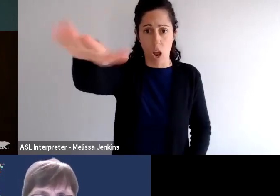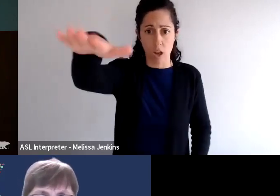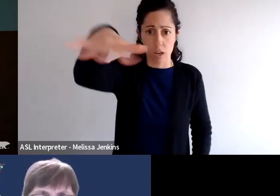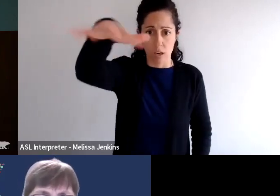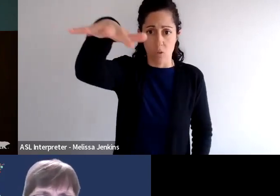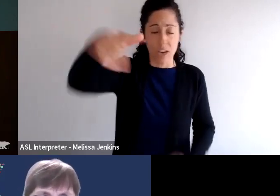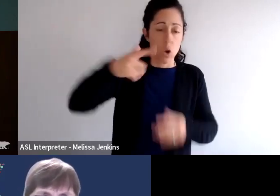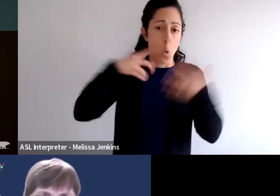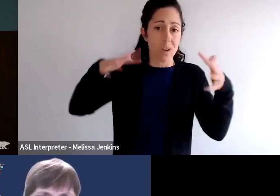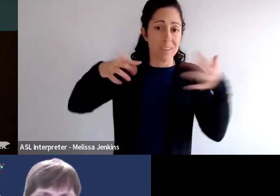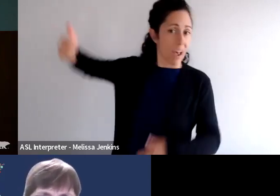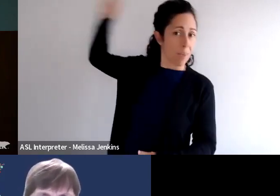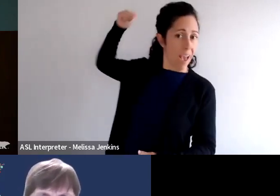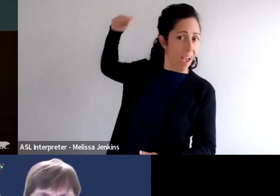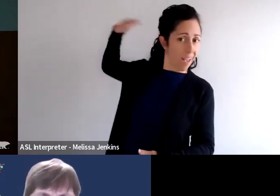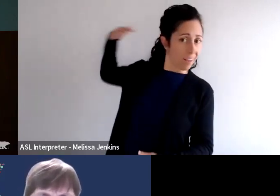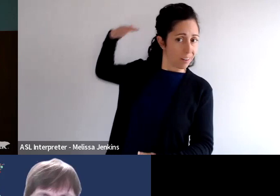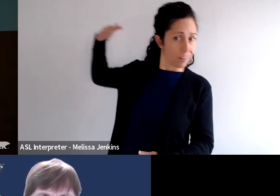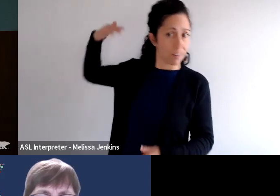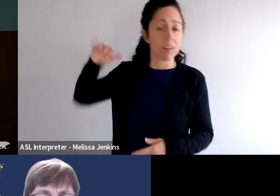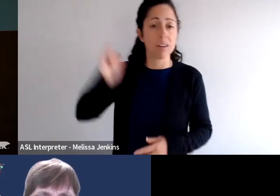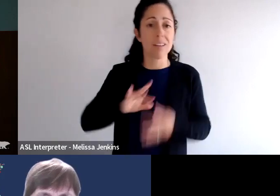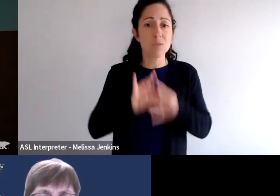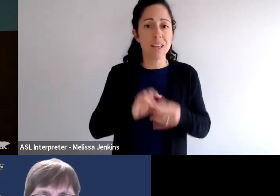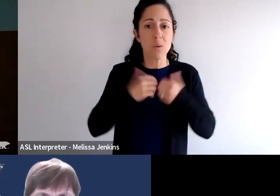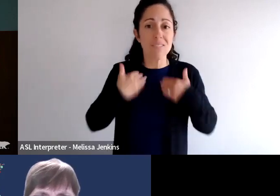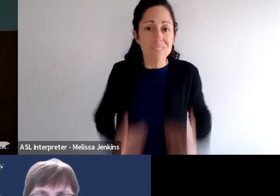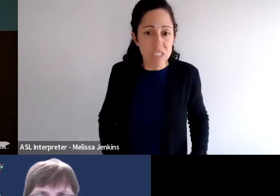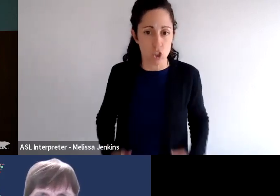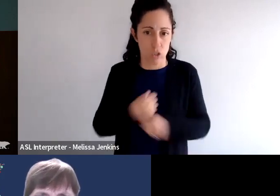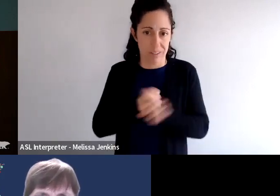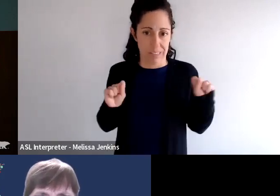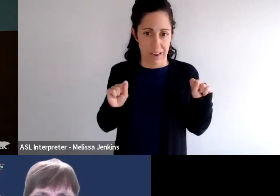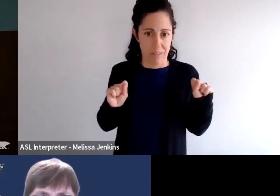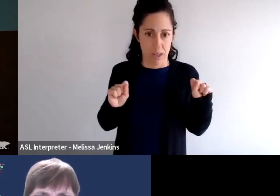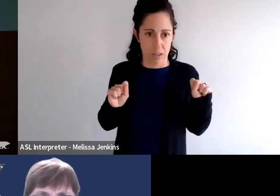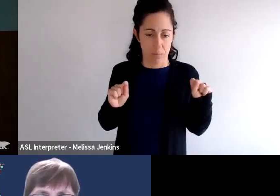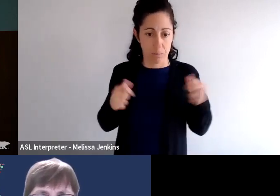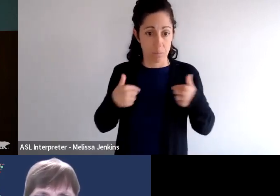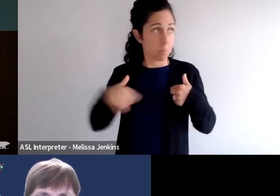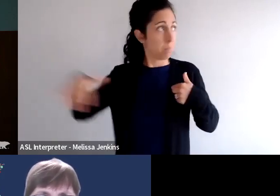which is about physical safety. Am I in a safe environment or in a dangerous environment? And